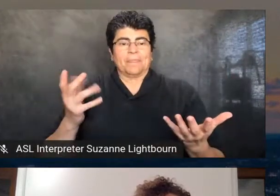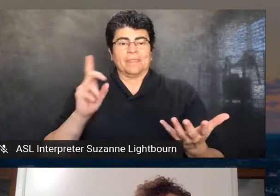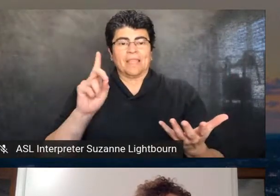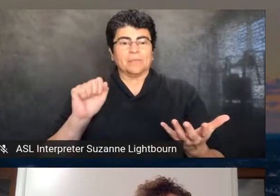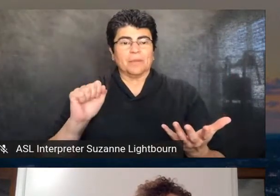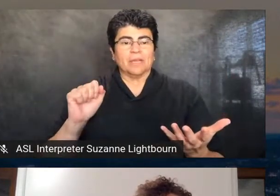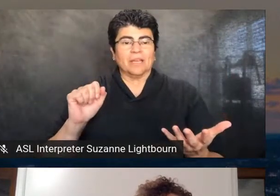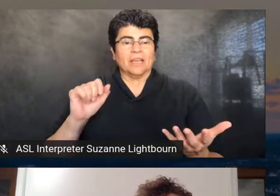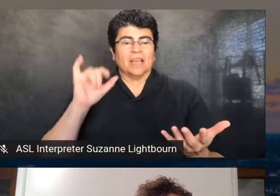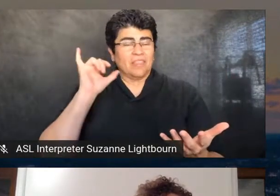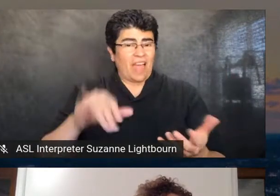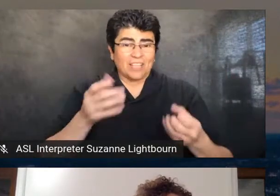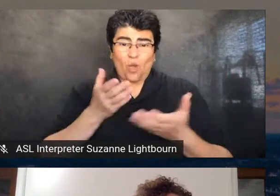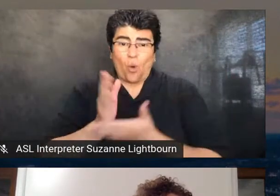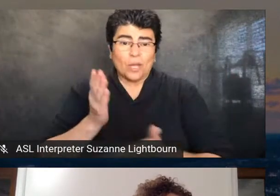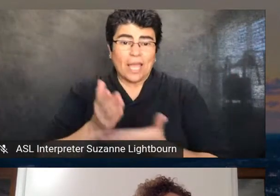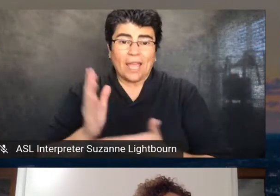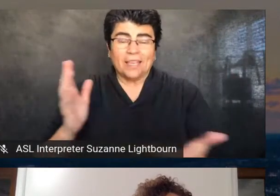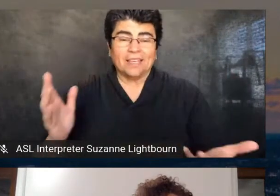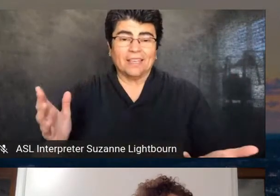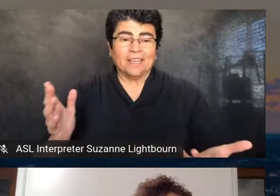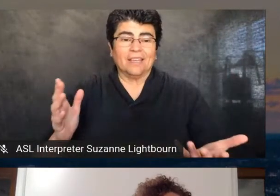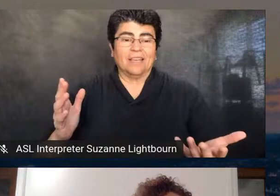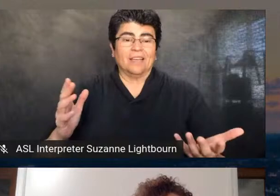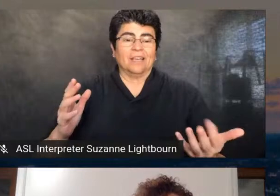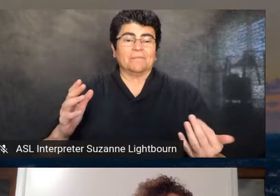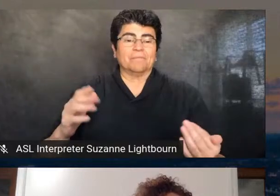that's okay, welcome to the club, Obi,